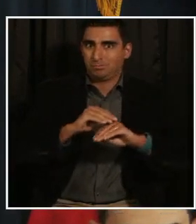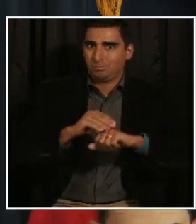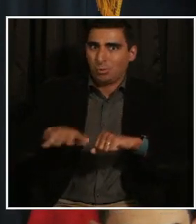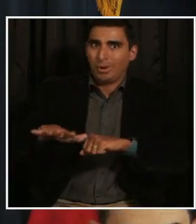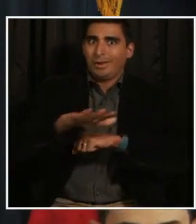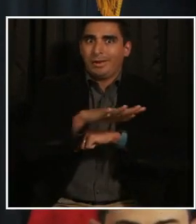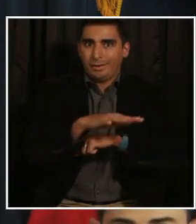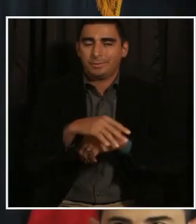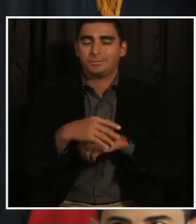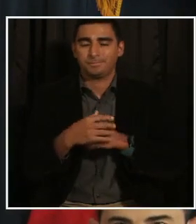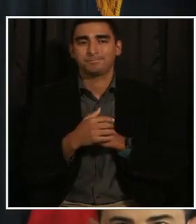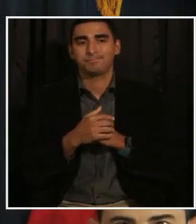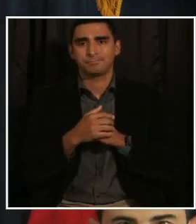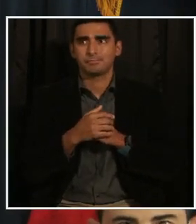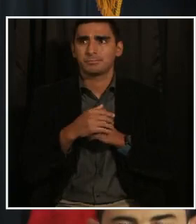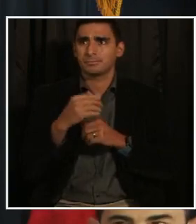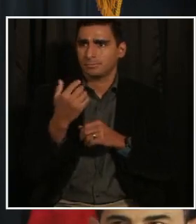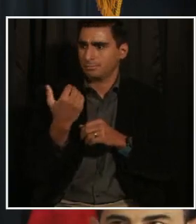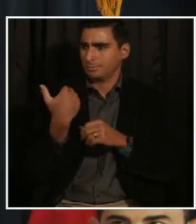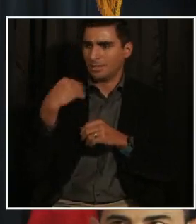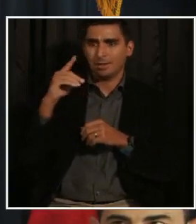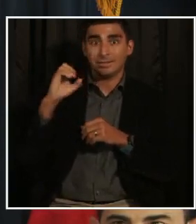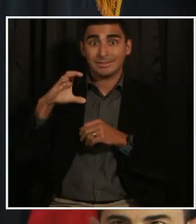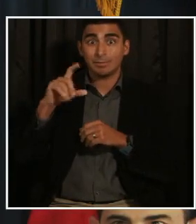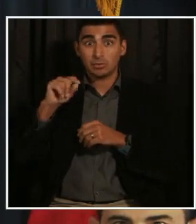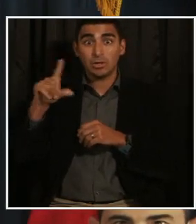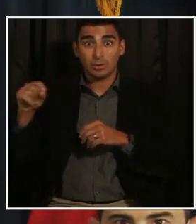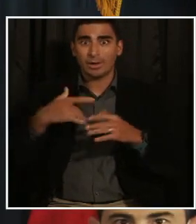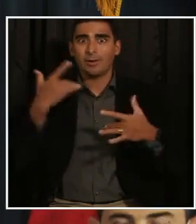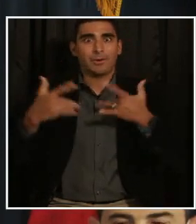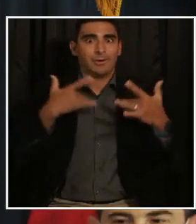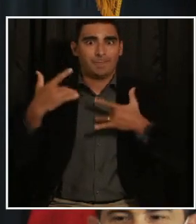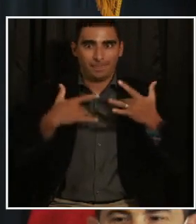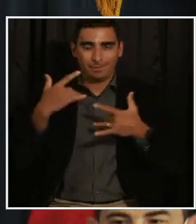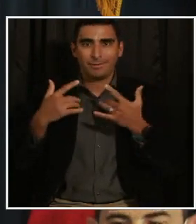i was so excited back in december of 2020 when i signed the fedex slip for the very